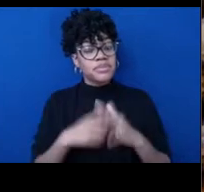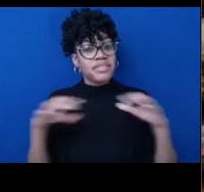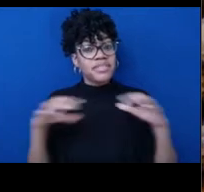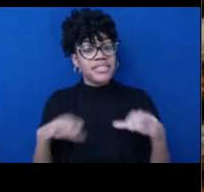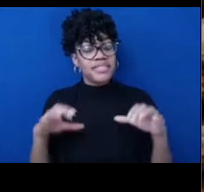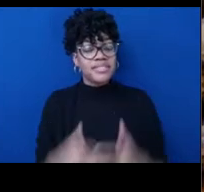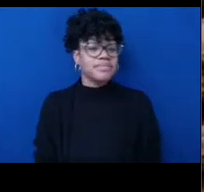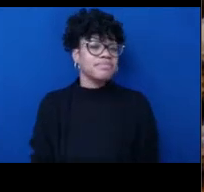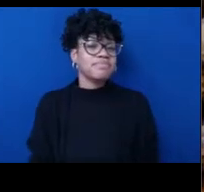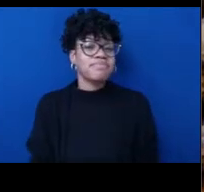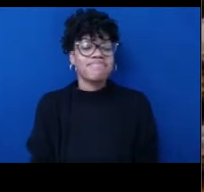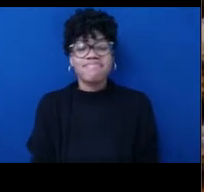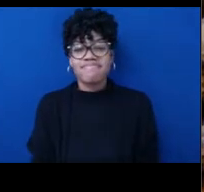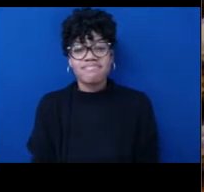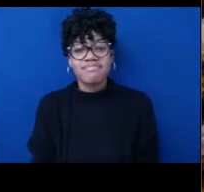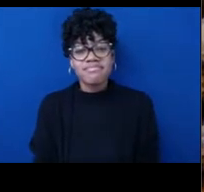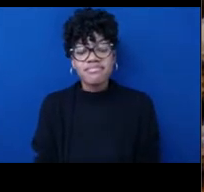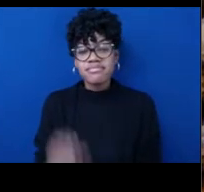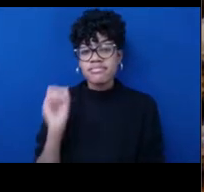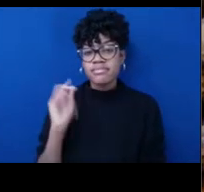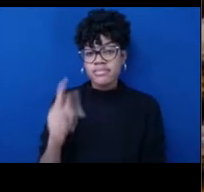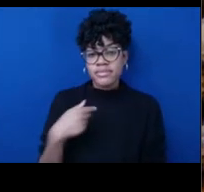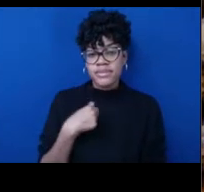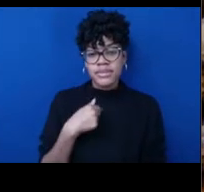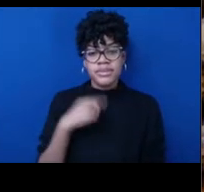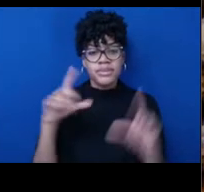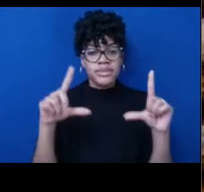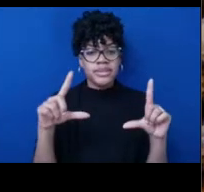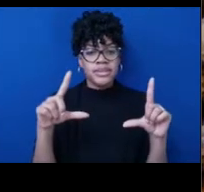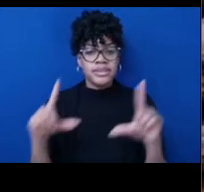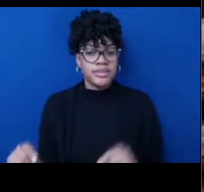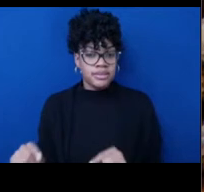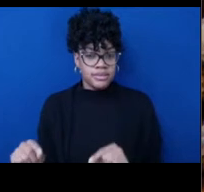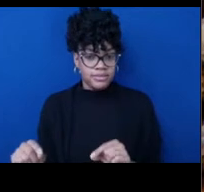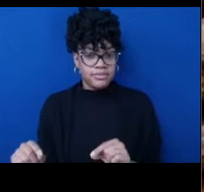All right, so I am going to come out of presenter mode